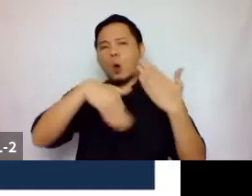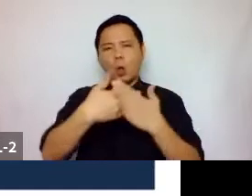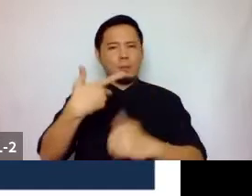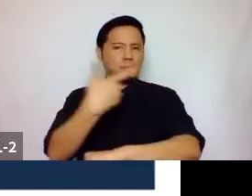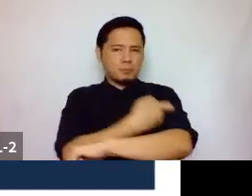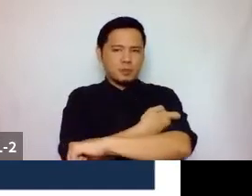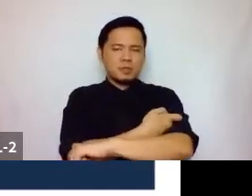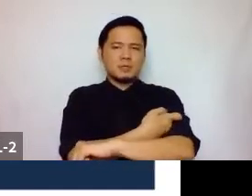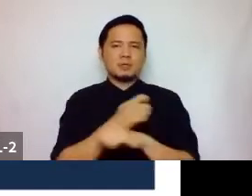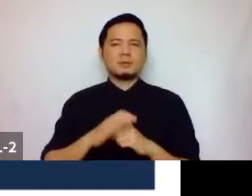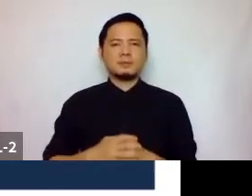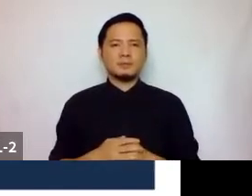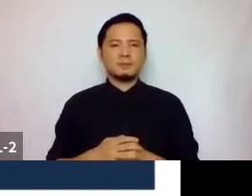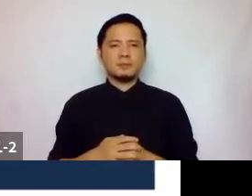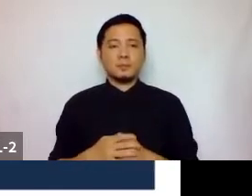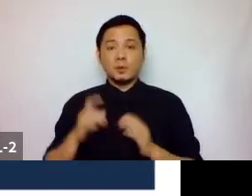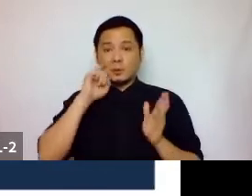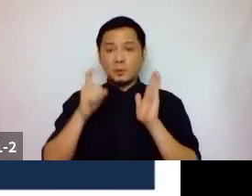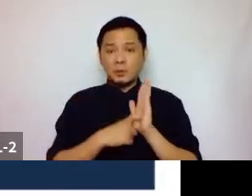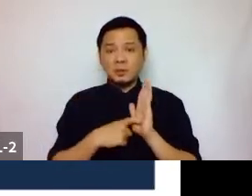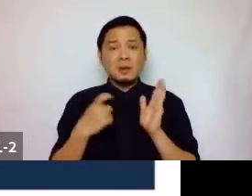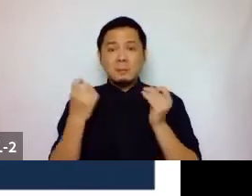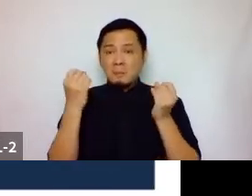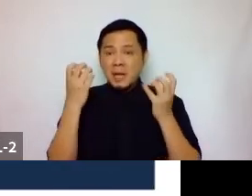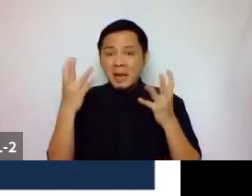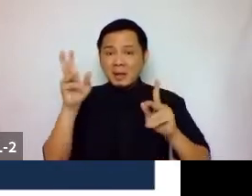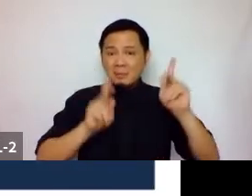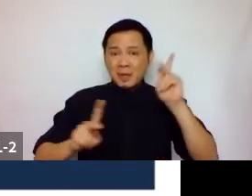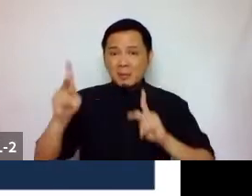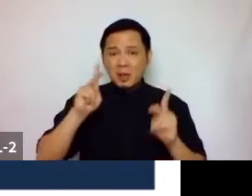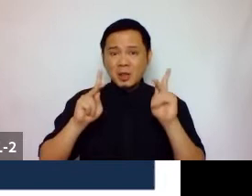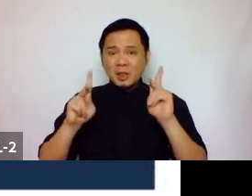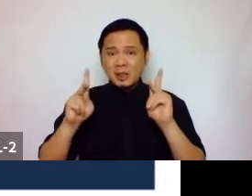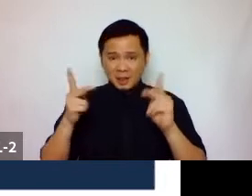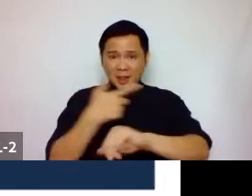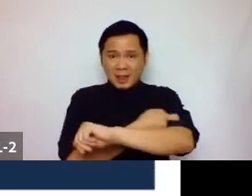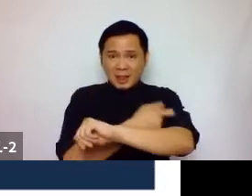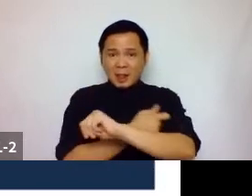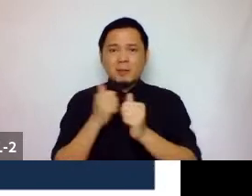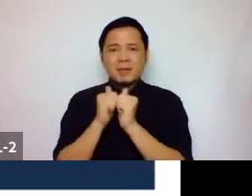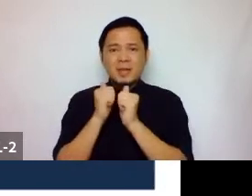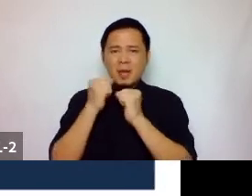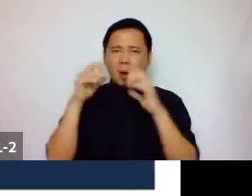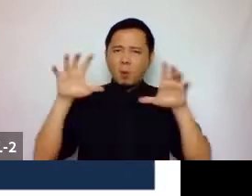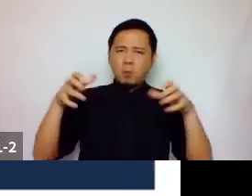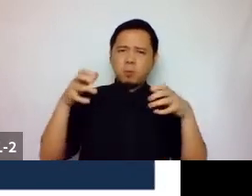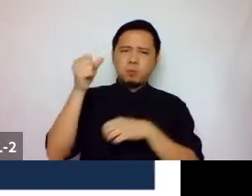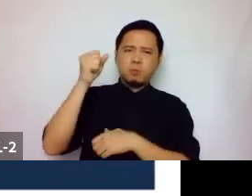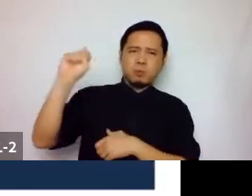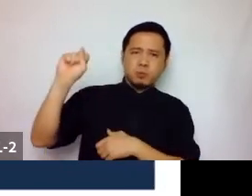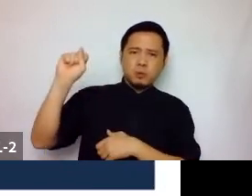This is why we can see that while more gets vaccinated, the less orange or sick people that we can see.